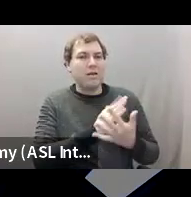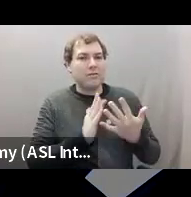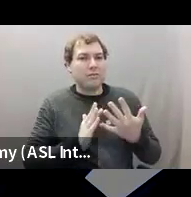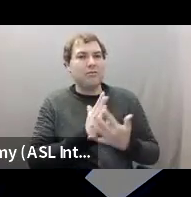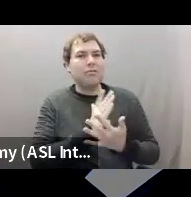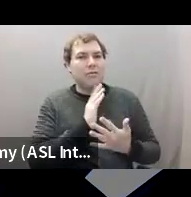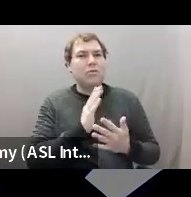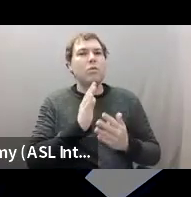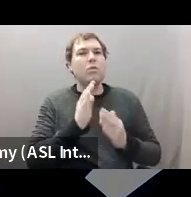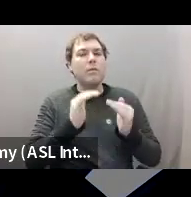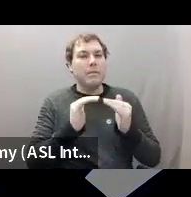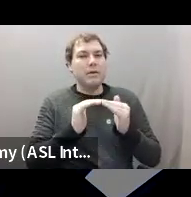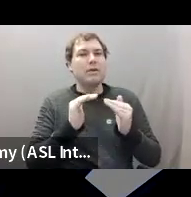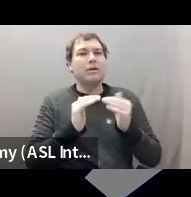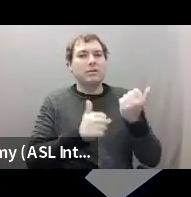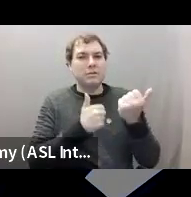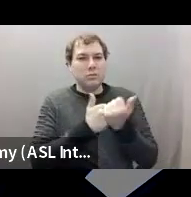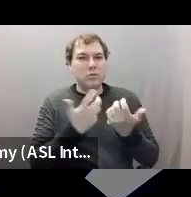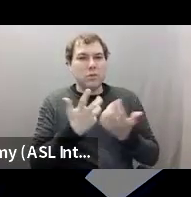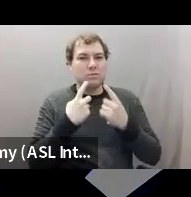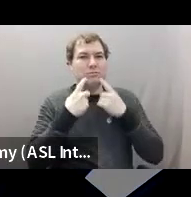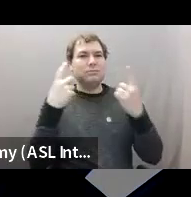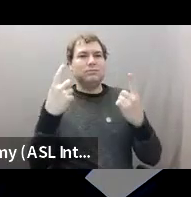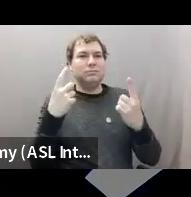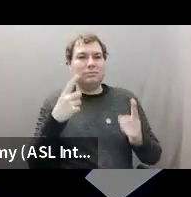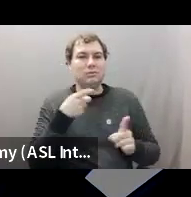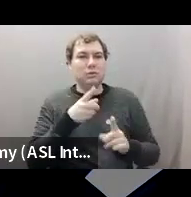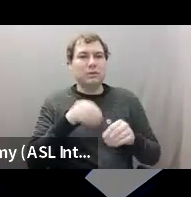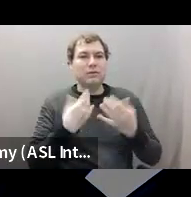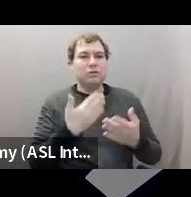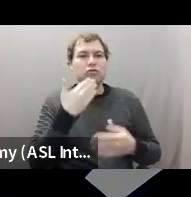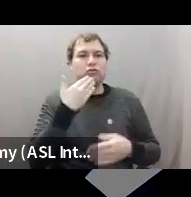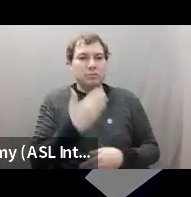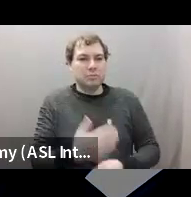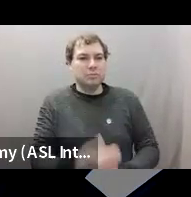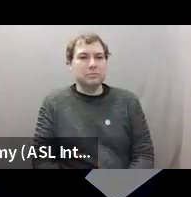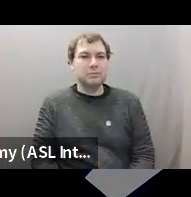Linda Pogue: What? What, what works to make peer support effective peer support. Yeah, thank you.